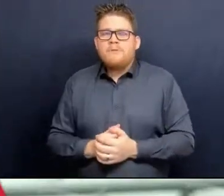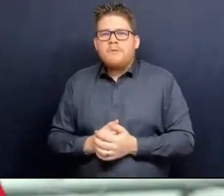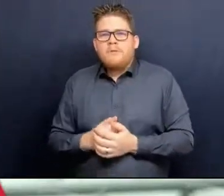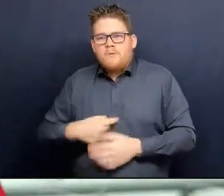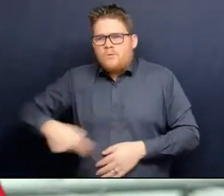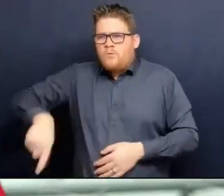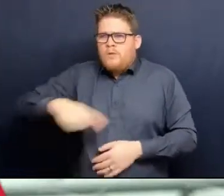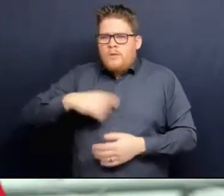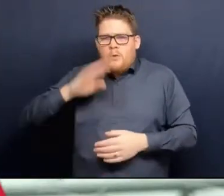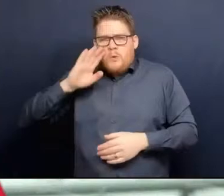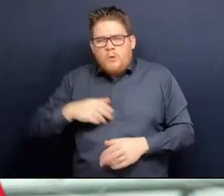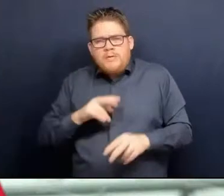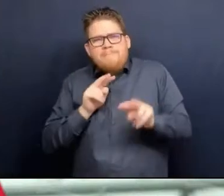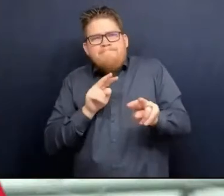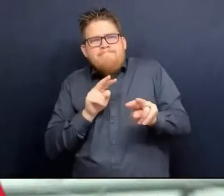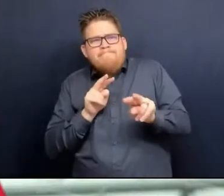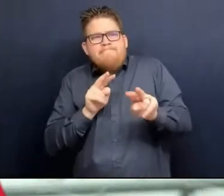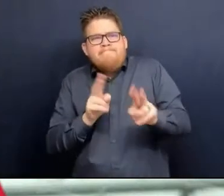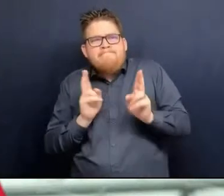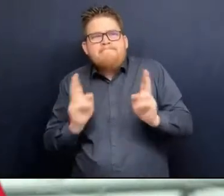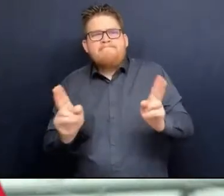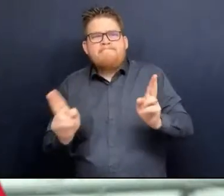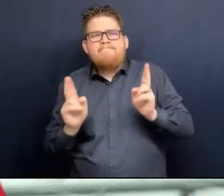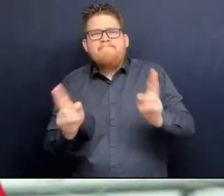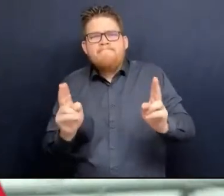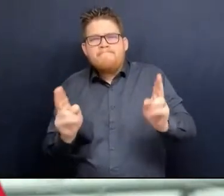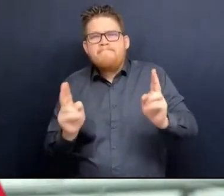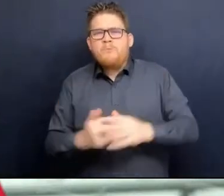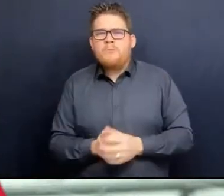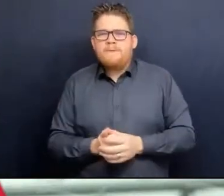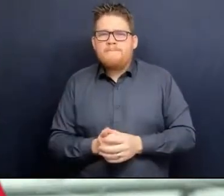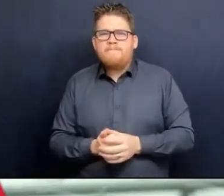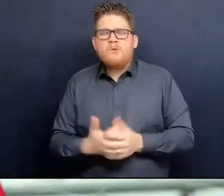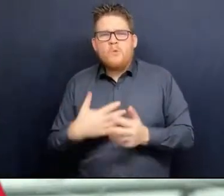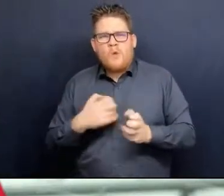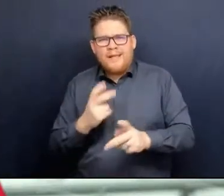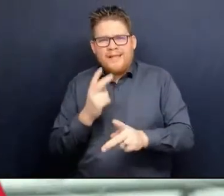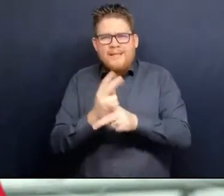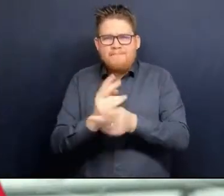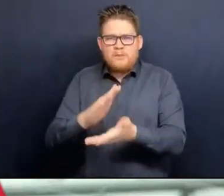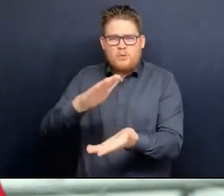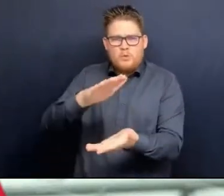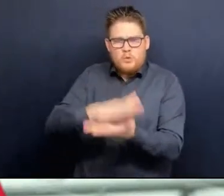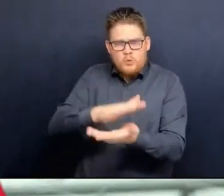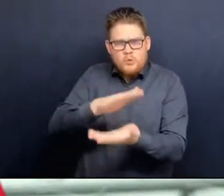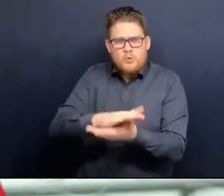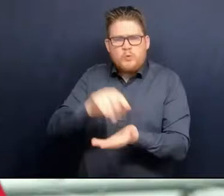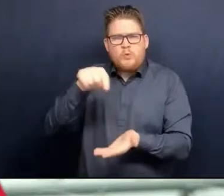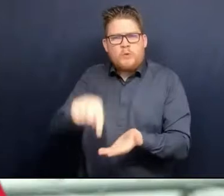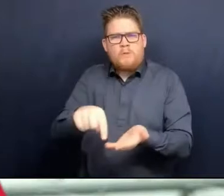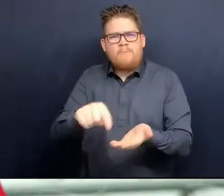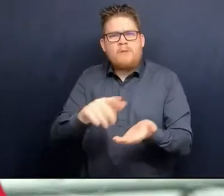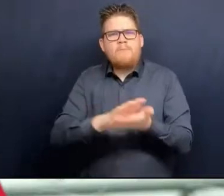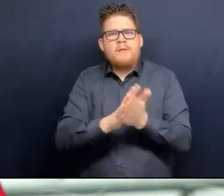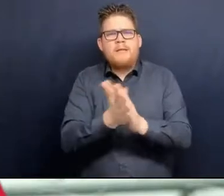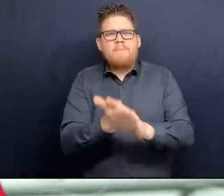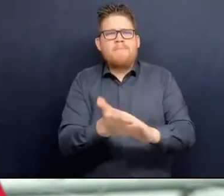about this for the last in some detail is trying to give a normal sense of normalcy to schools for the end of the year,